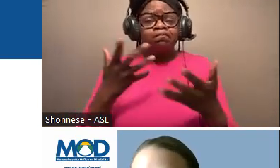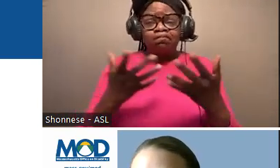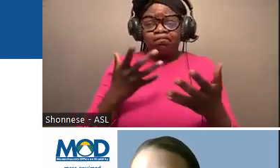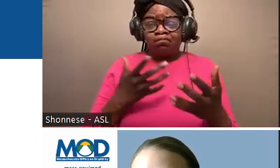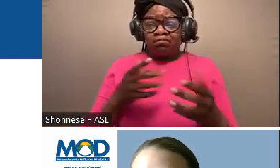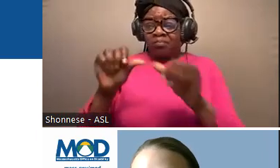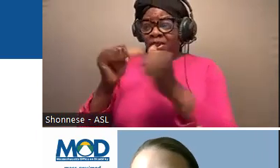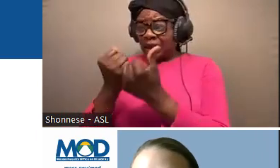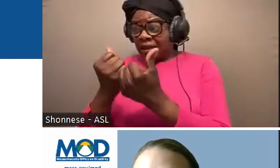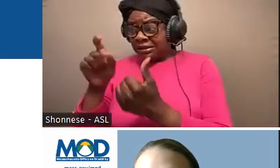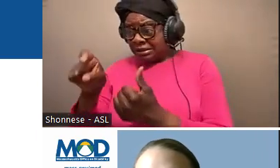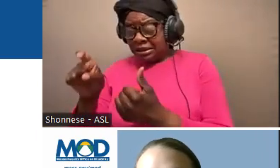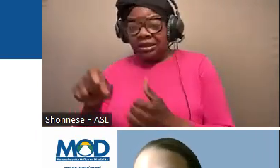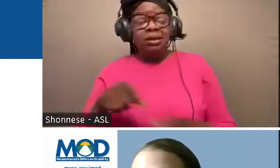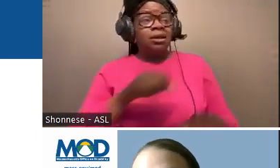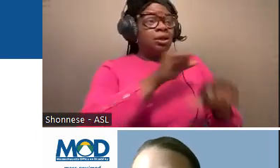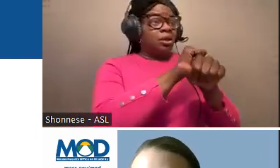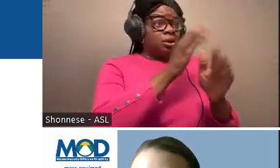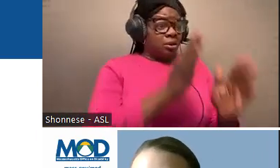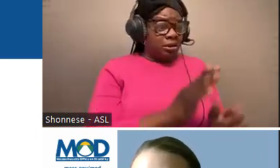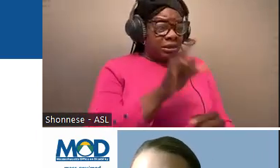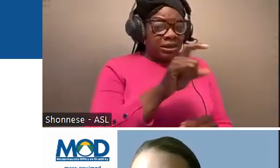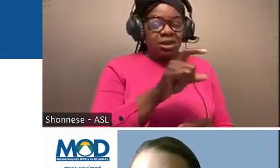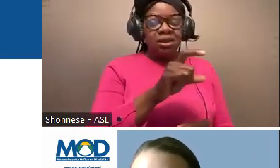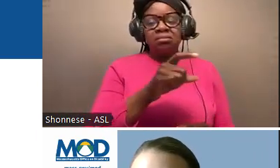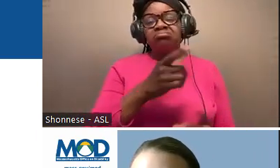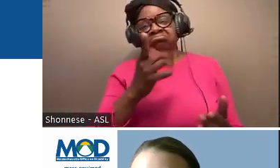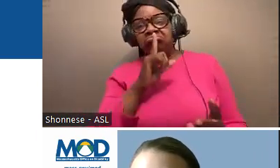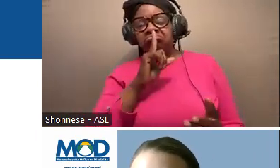the needs of the employee, an annual review of their accommodation request